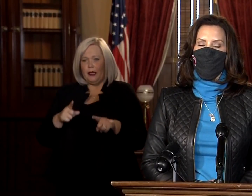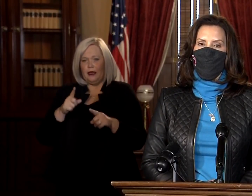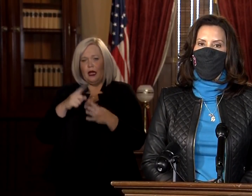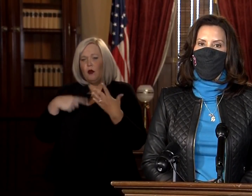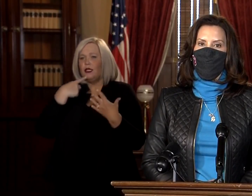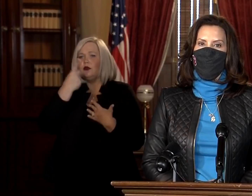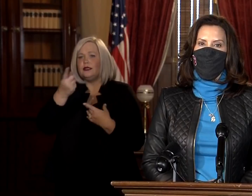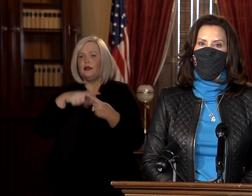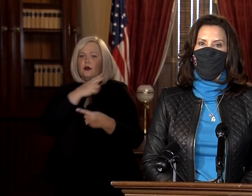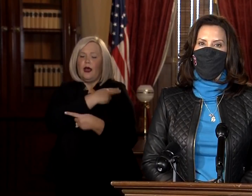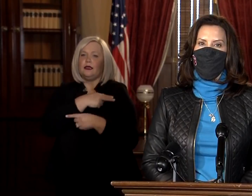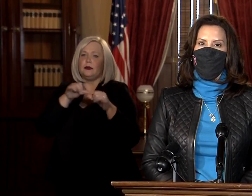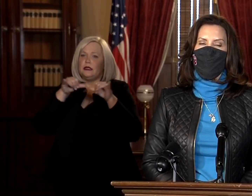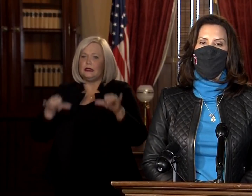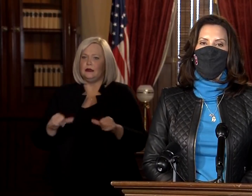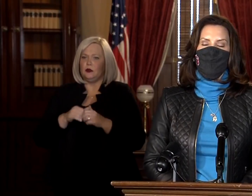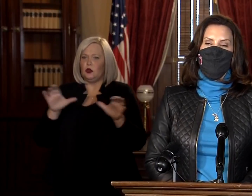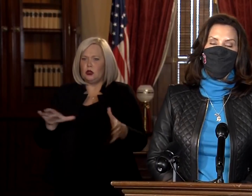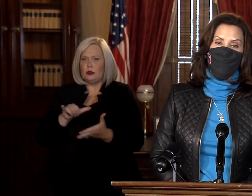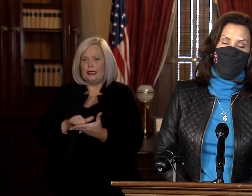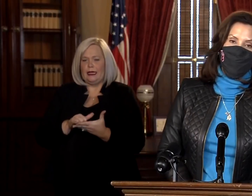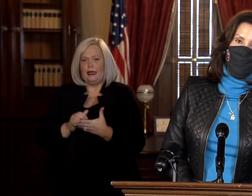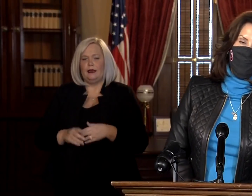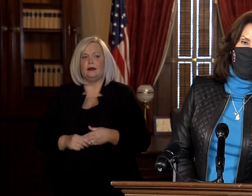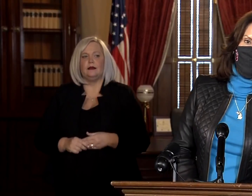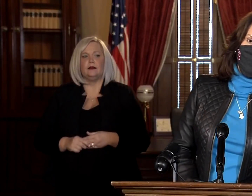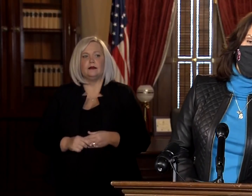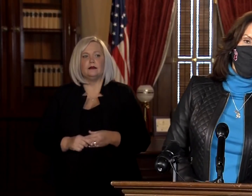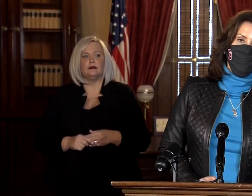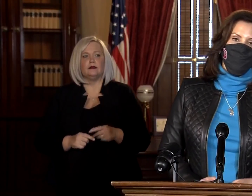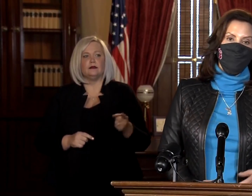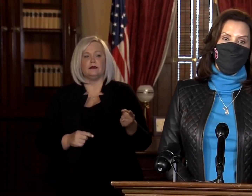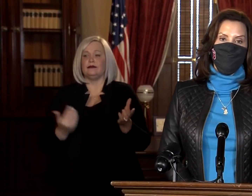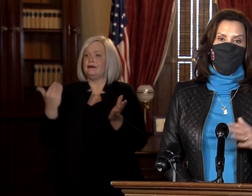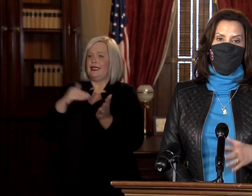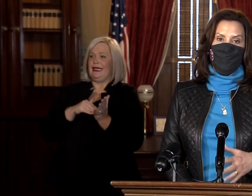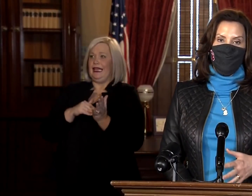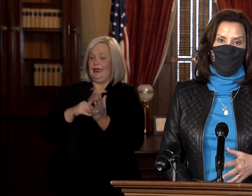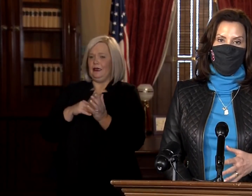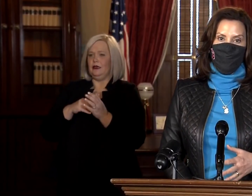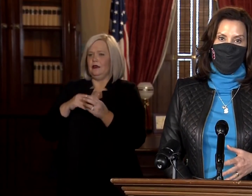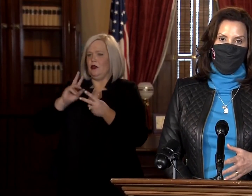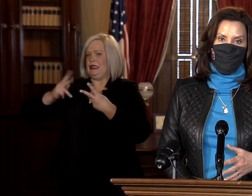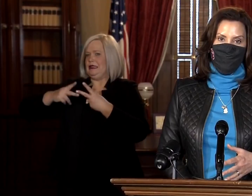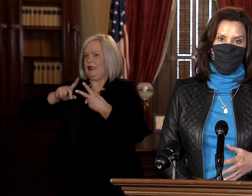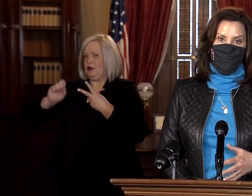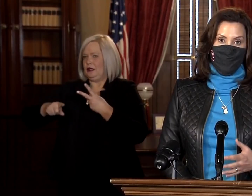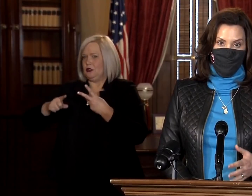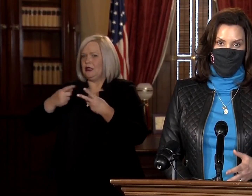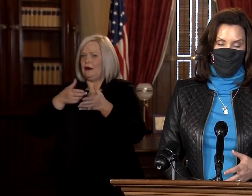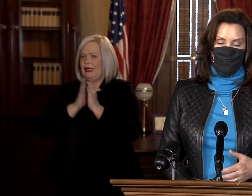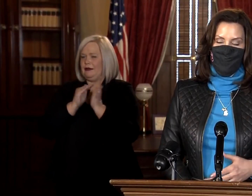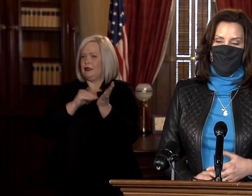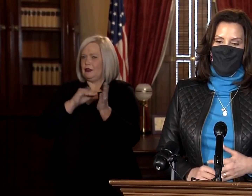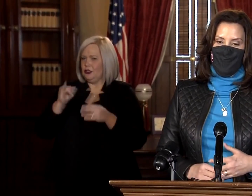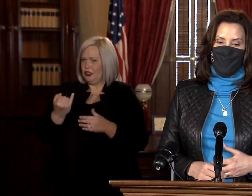actually treating patients, and what would the message be to the what would the message be to the hospital systems who may have hospital systems who may have that approach? that approach? >> So, I’ll have to defer